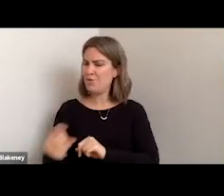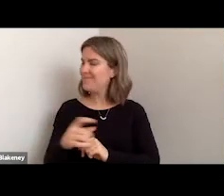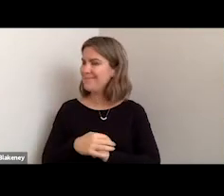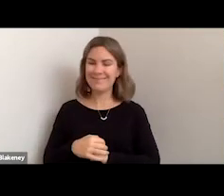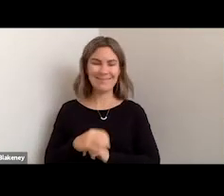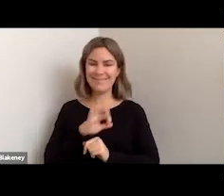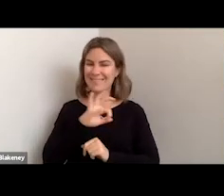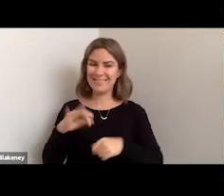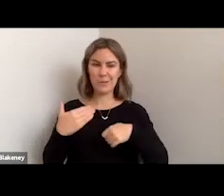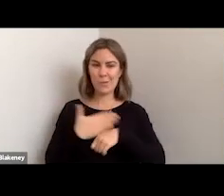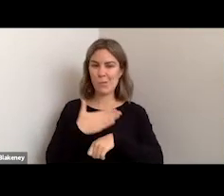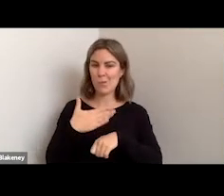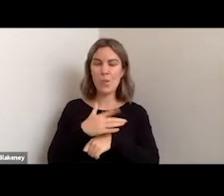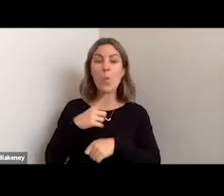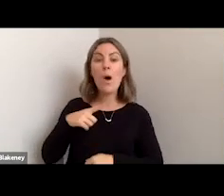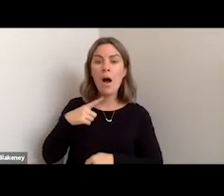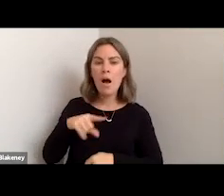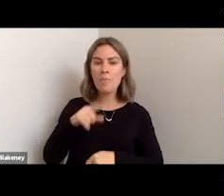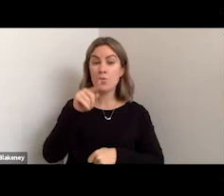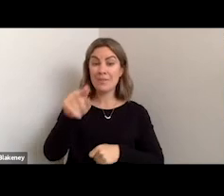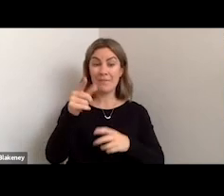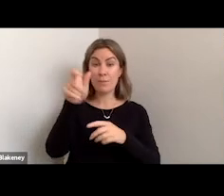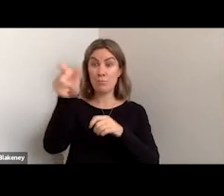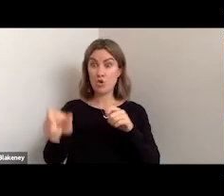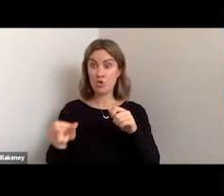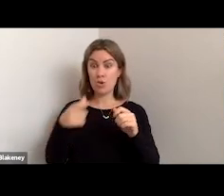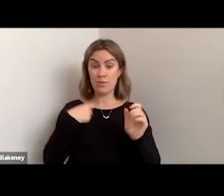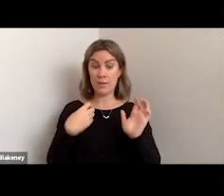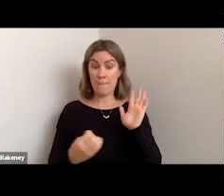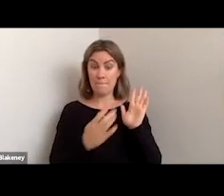interact with Sally's post, the algorithm removes the content of